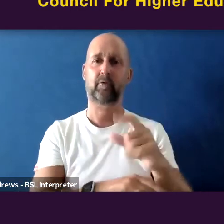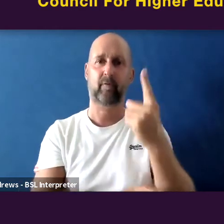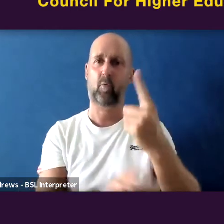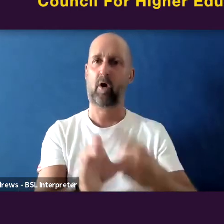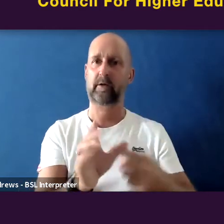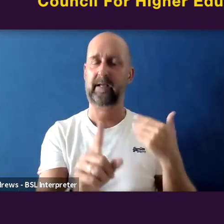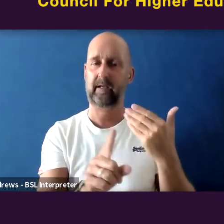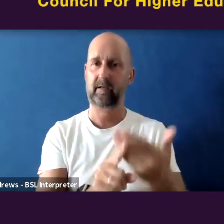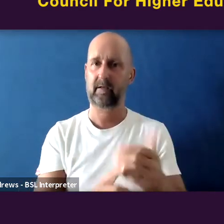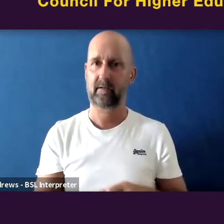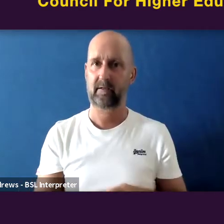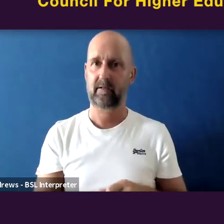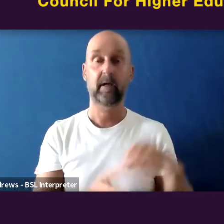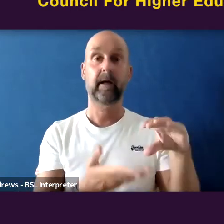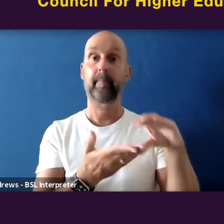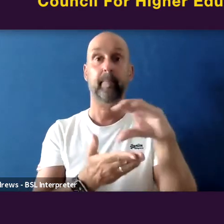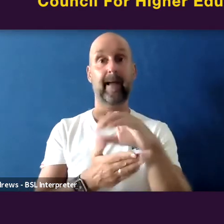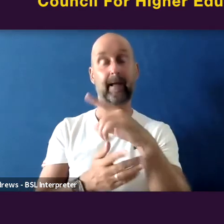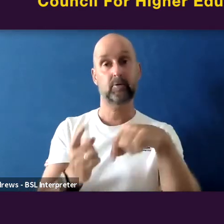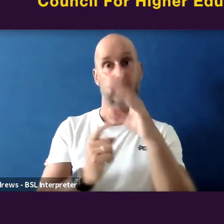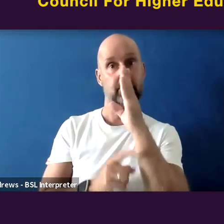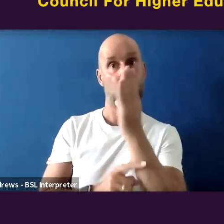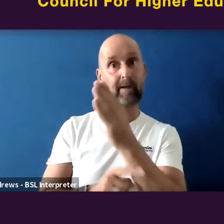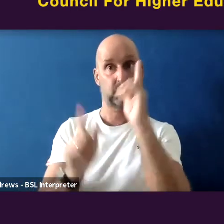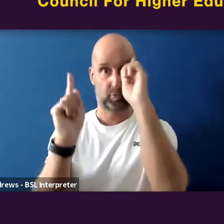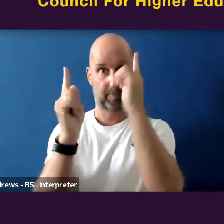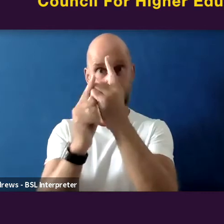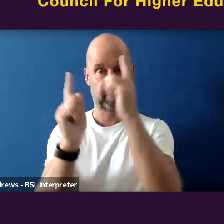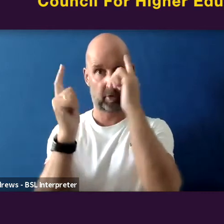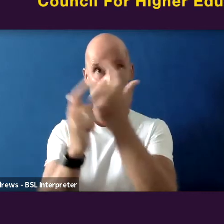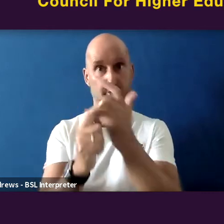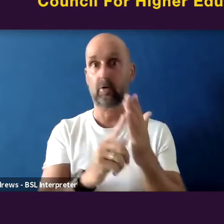It is paid to the universities and colleges, not given directly to students.